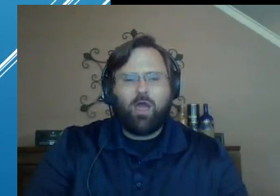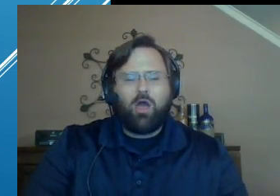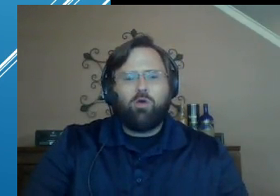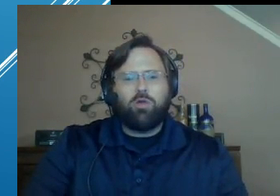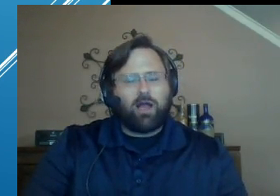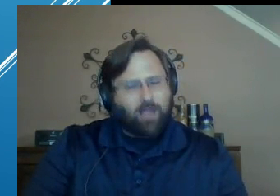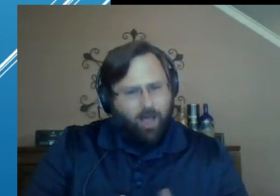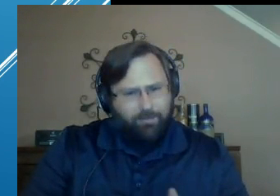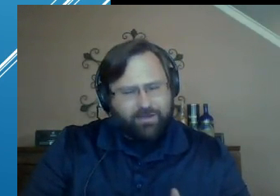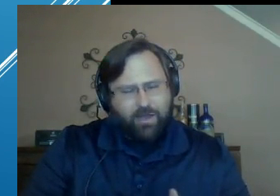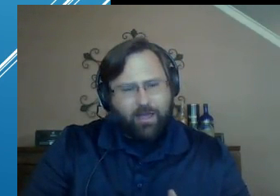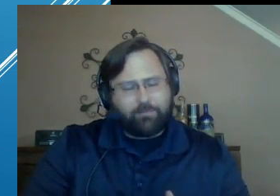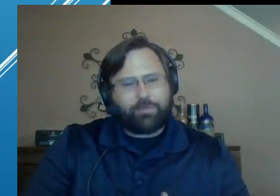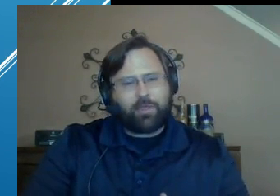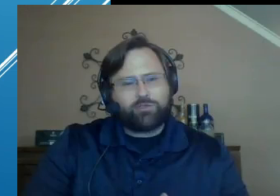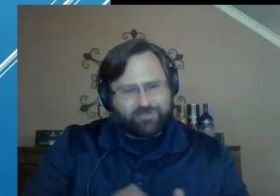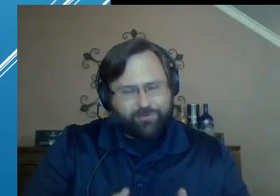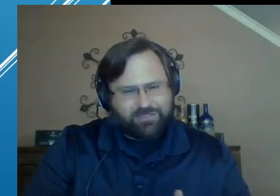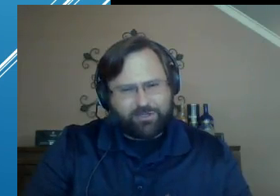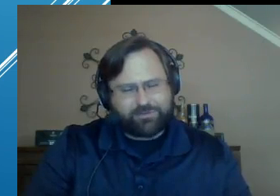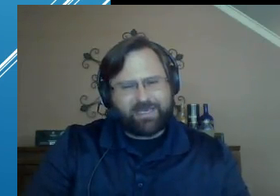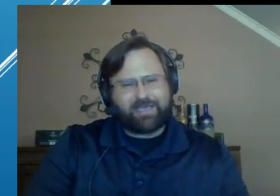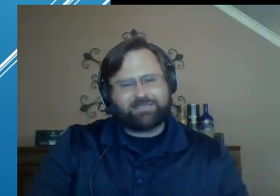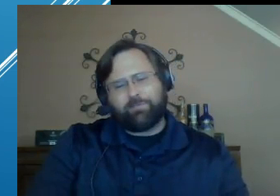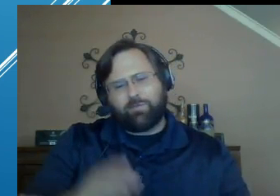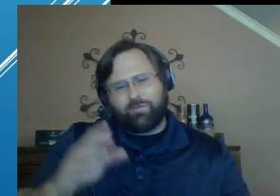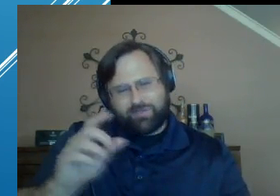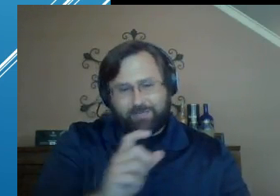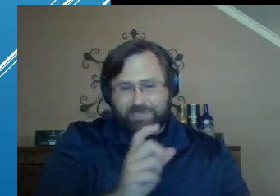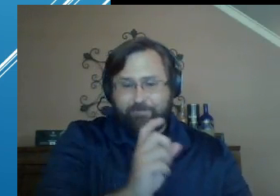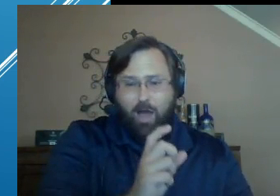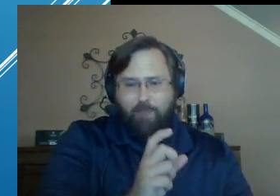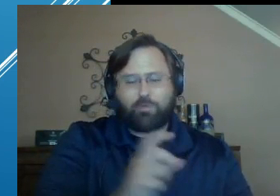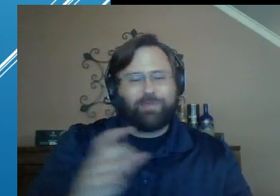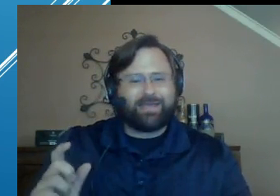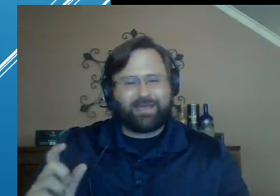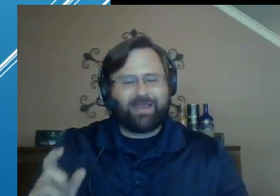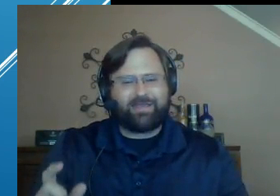well a common transformation that you'll see is the subject Bob repeated again at